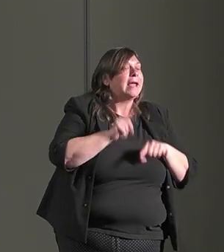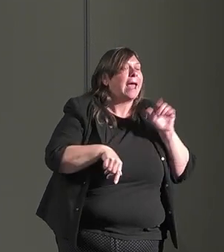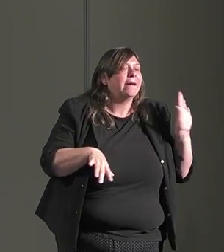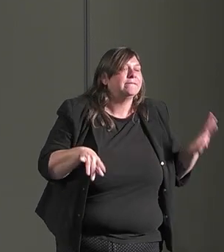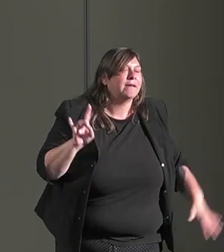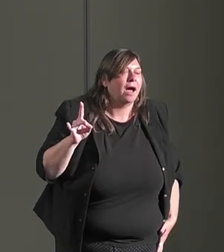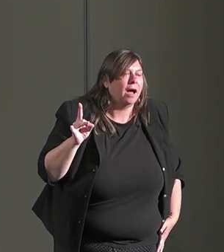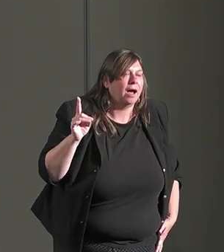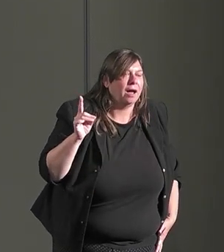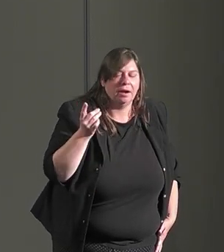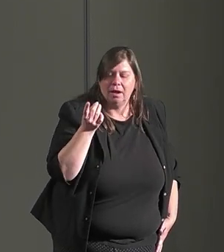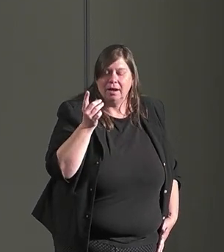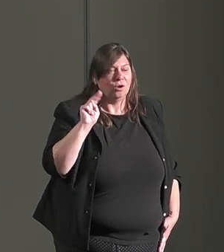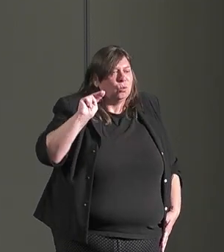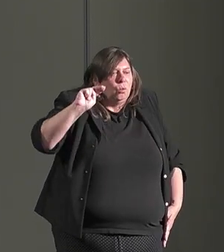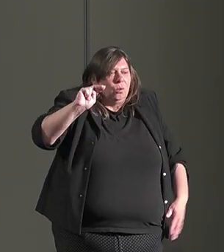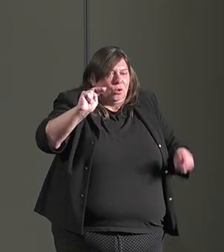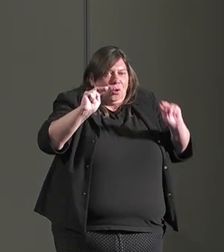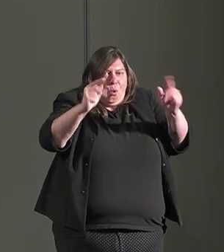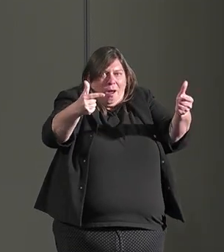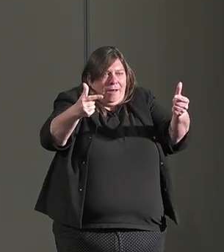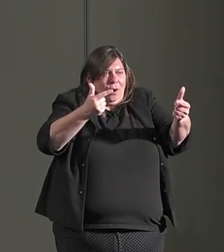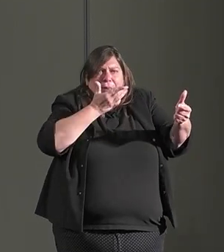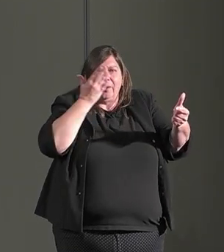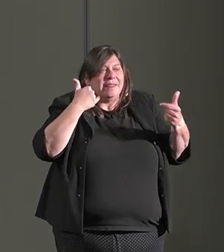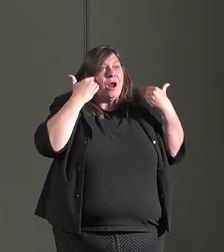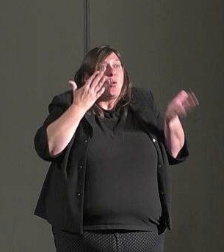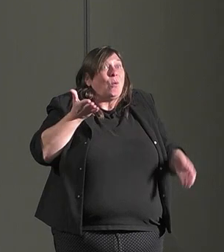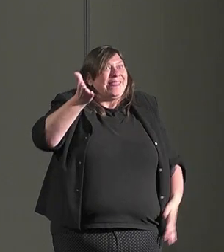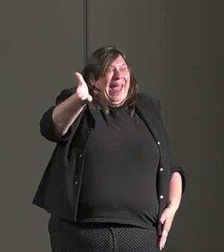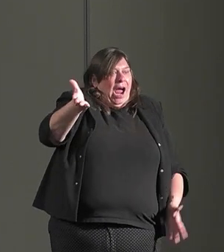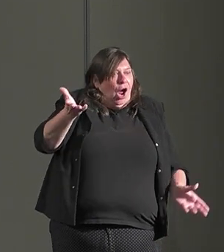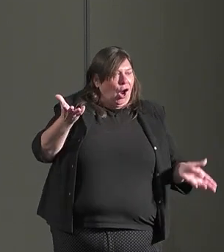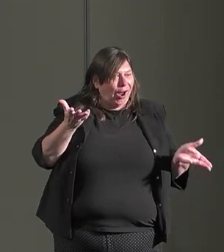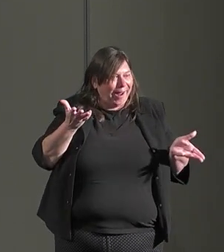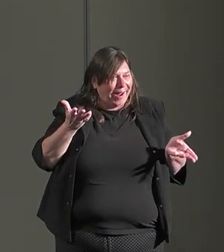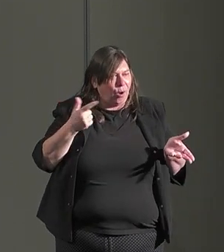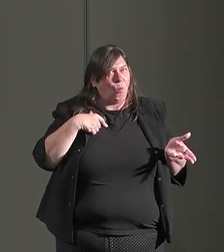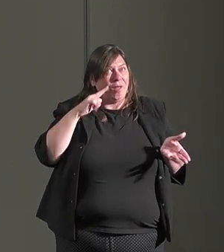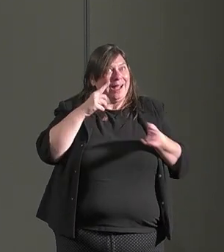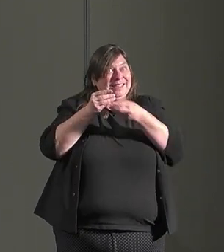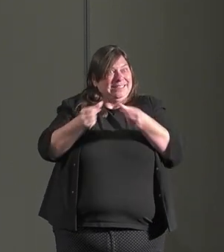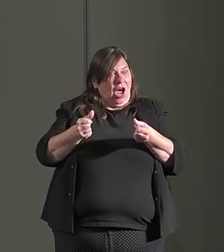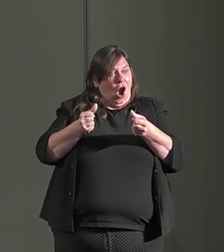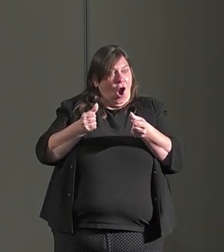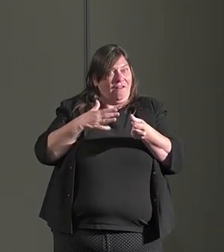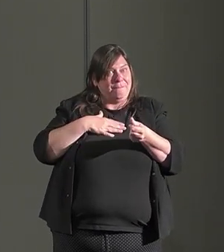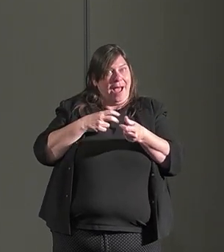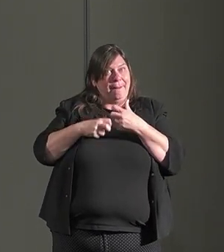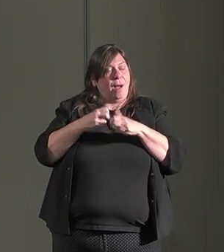is it? They don't know they are out there and know it will solve their problem before they buy it,